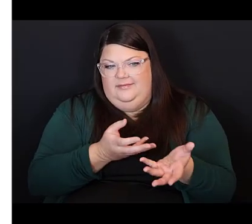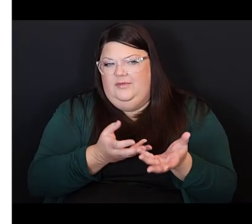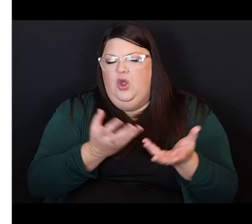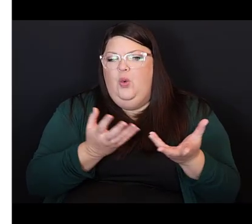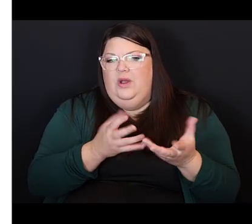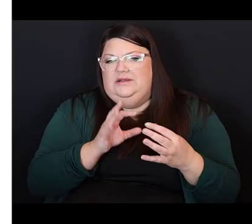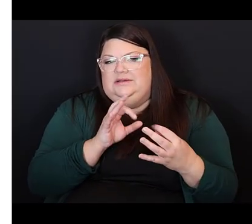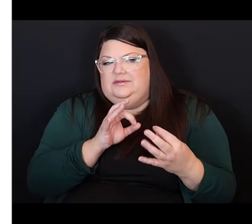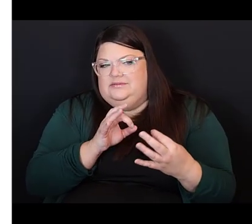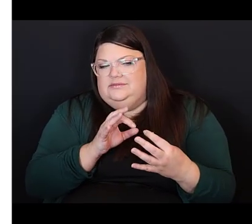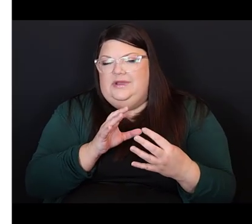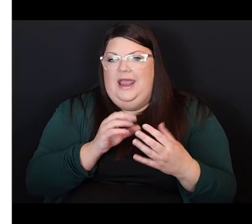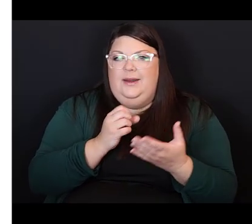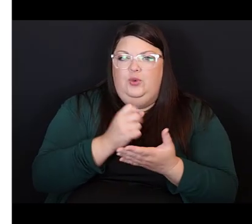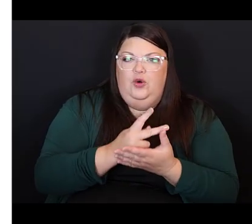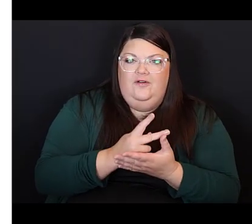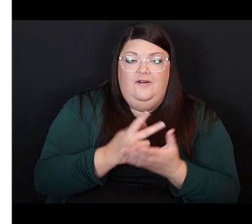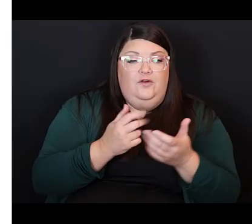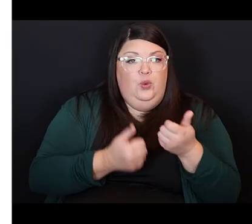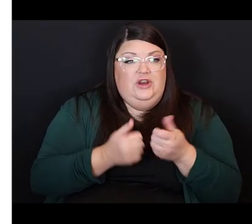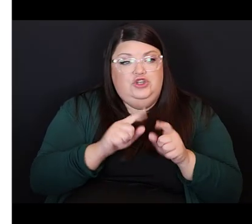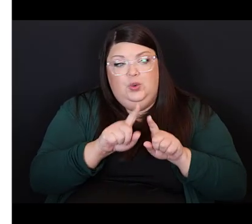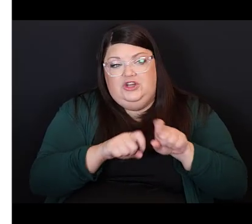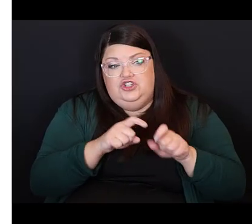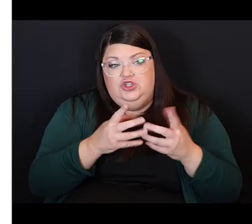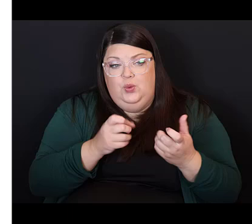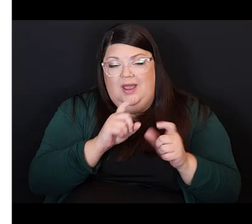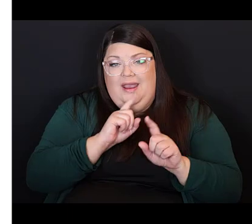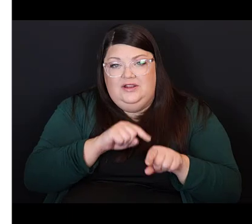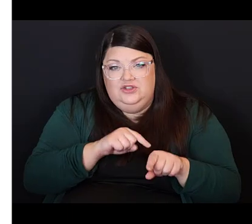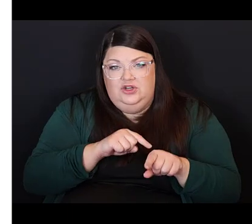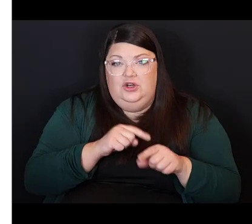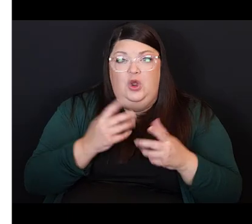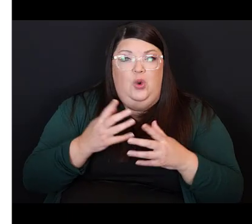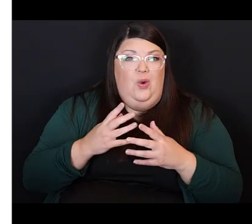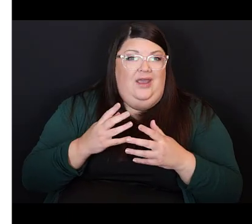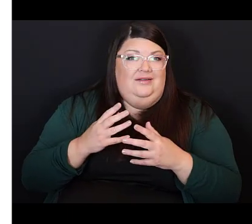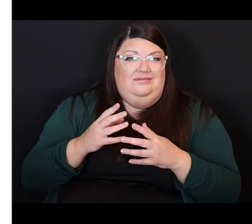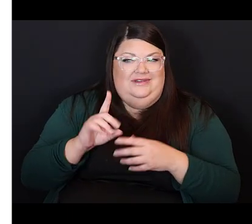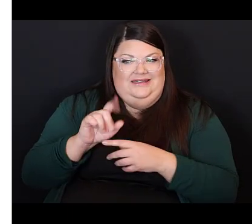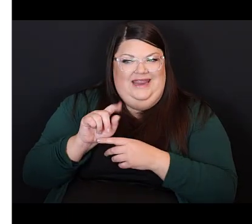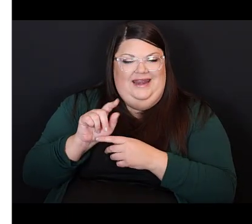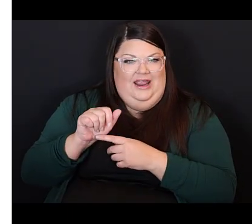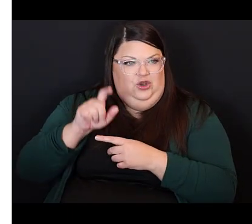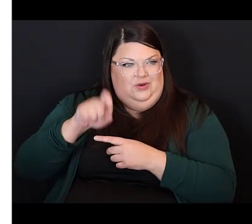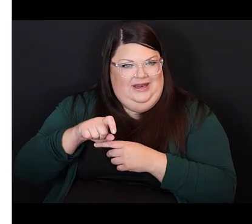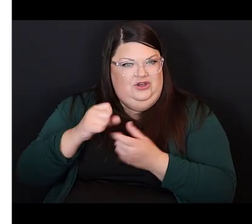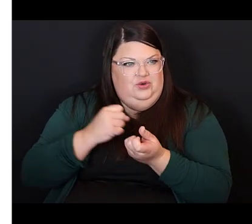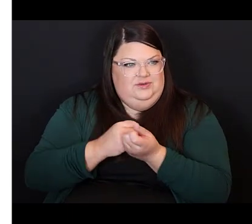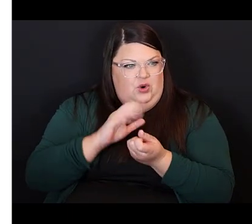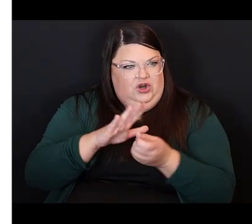what questions they want answered, what decisions they need data to support, and what they hope to